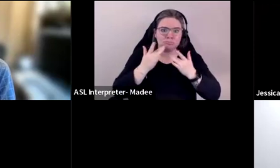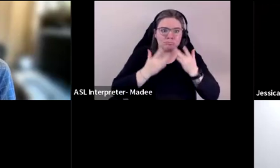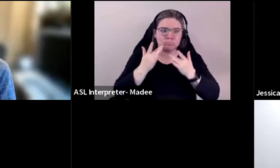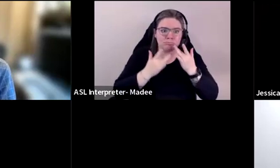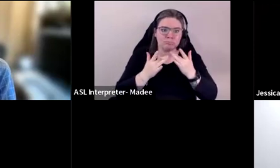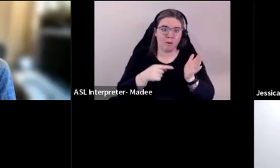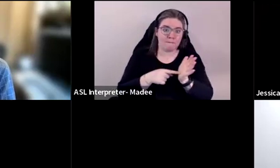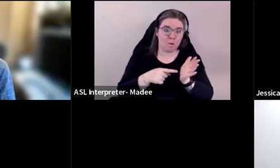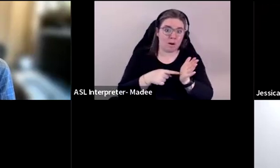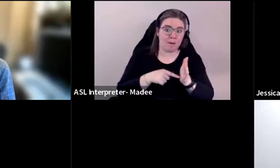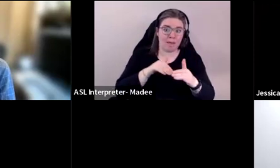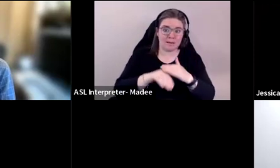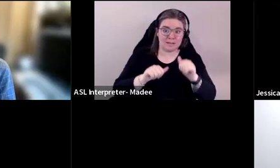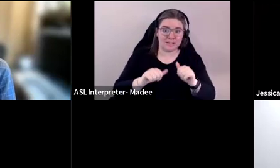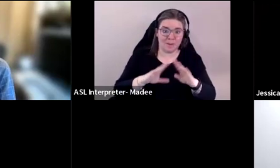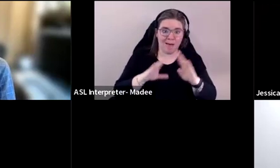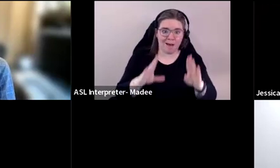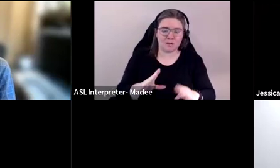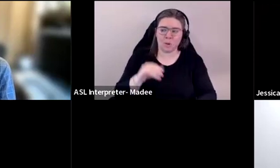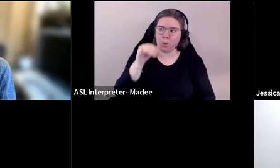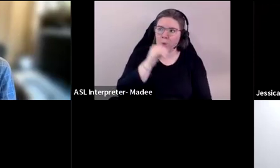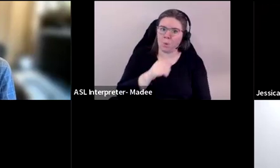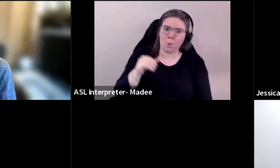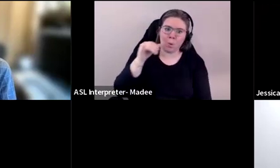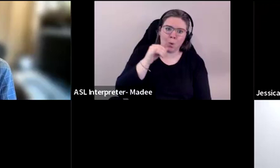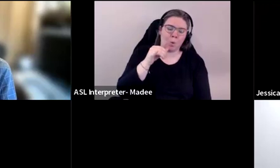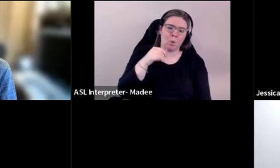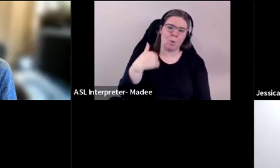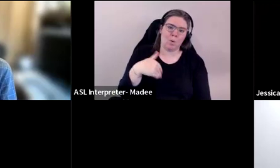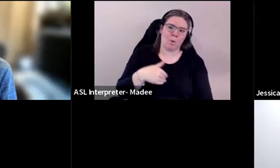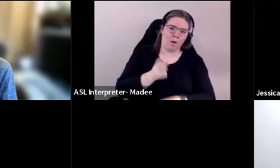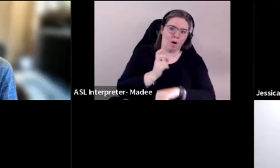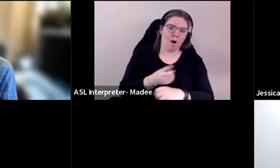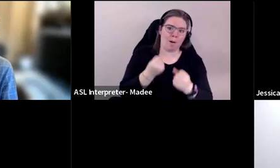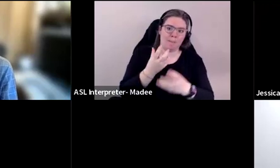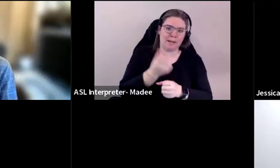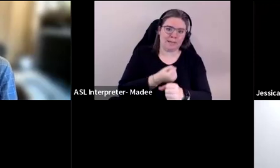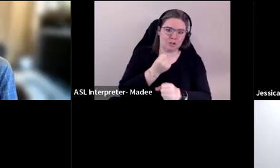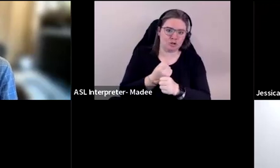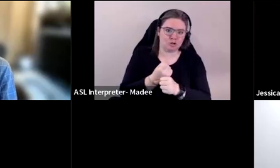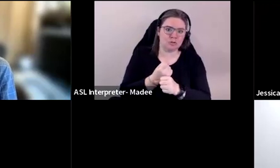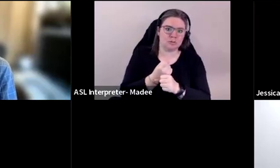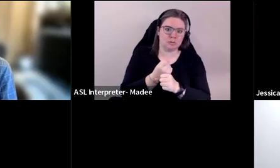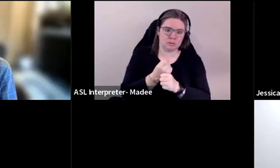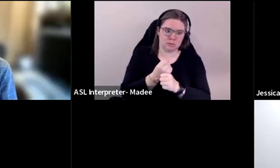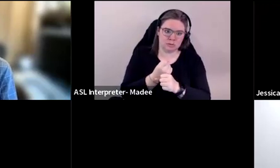Don Dew: it's been an effort for years and years to get news. Don Dew: either new stock or or Don Dew: make